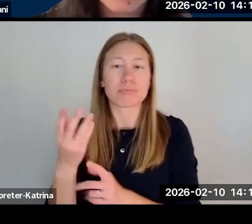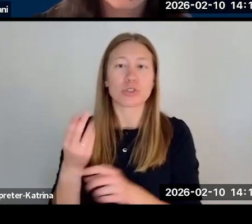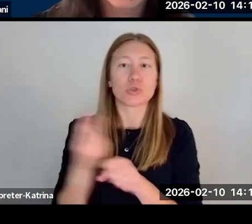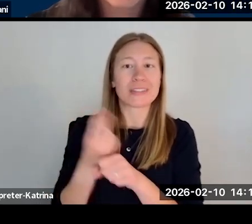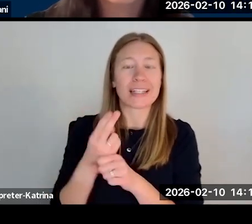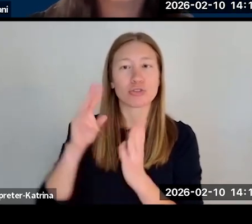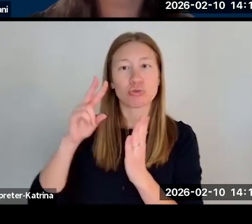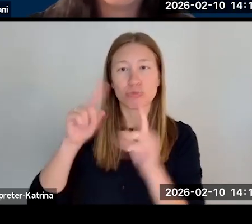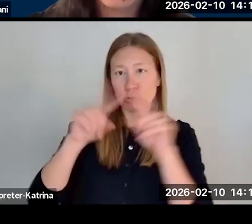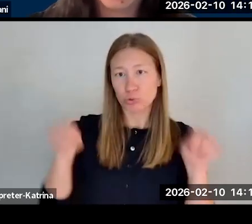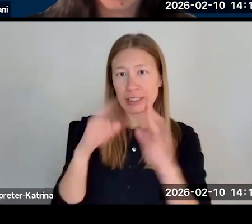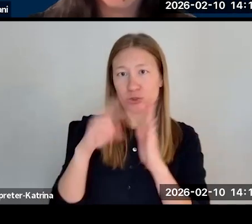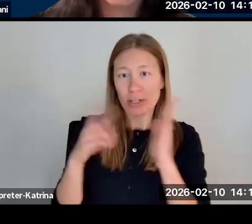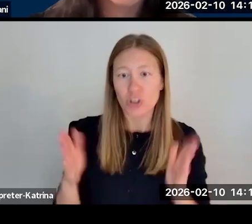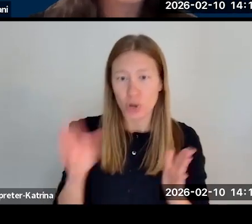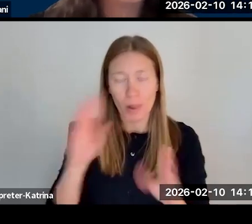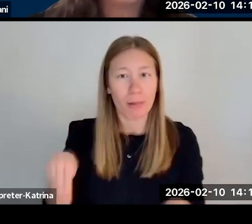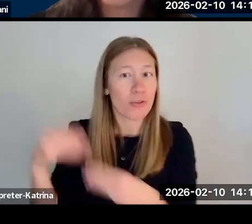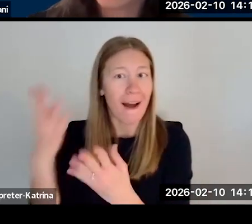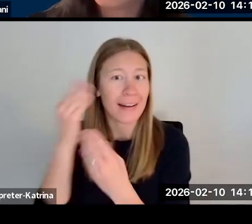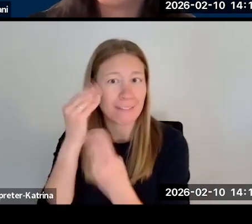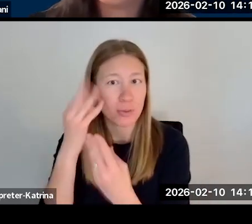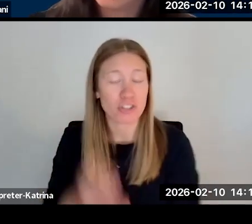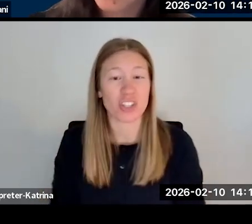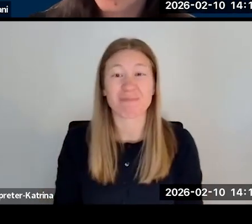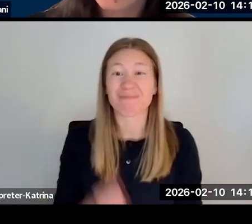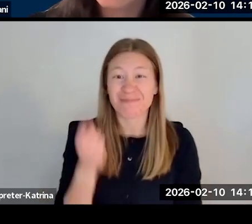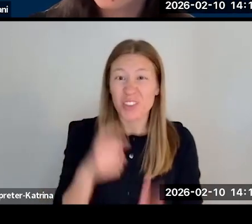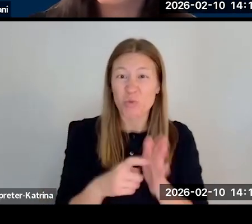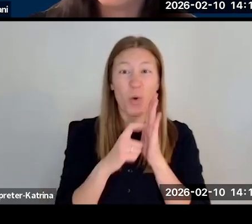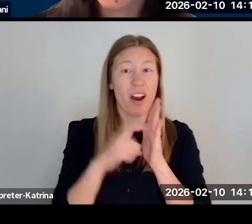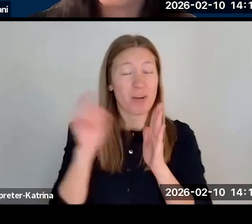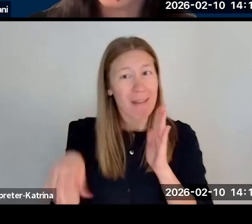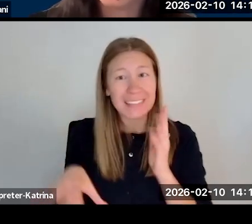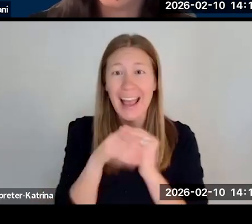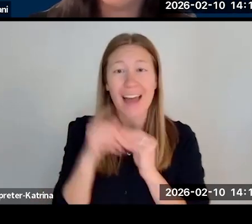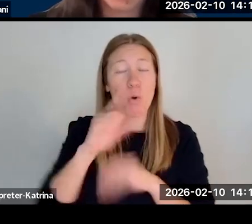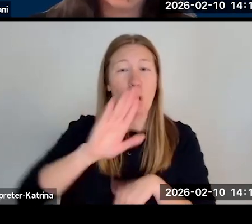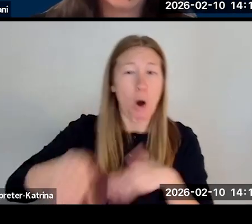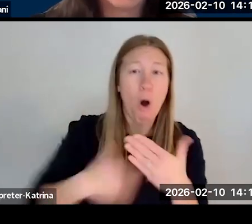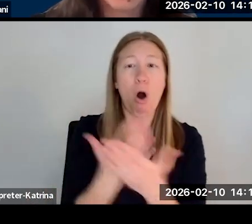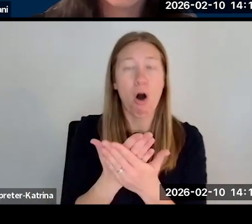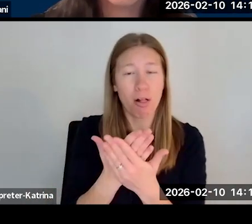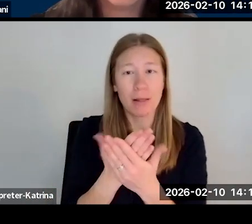And this is something you need to add to all informative non decorative visuals.